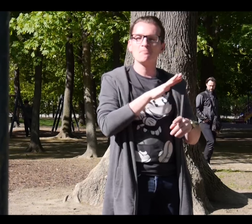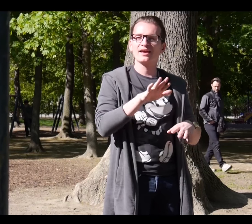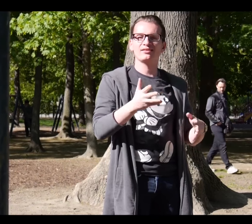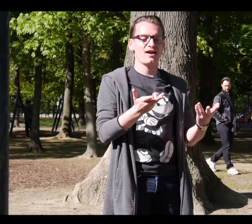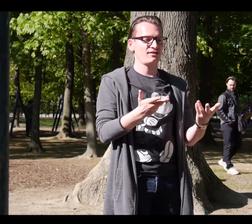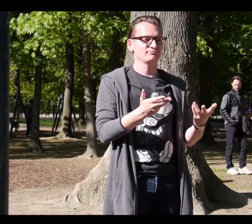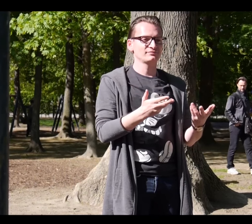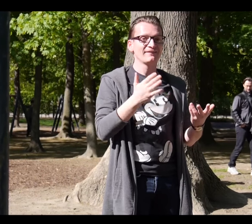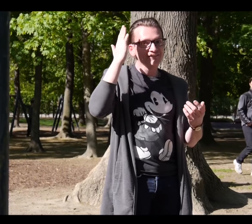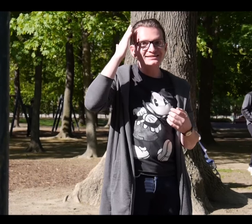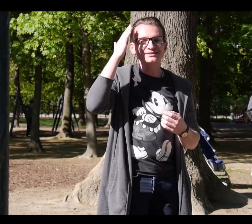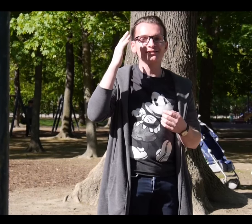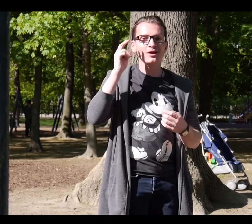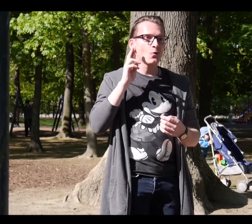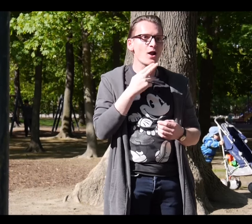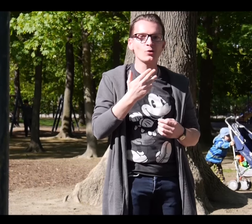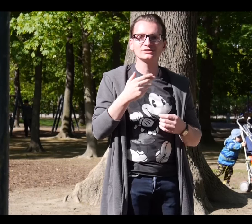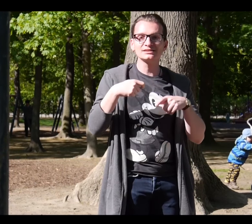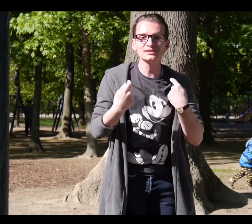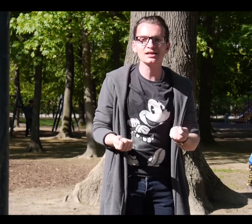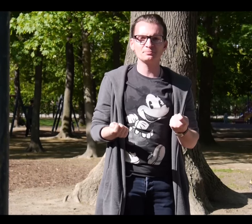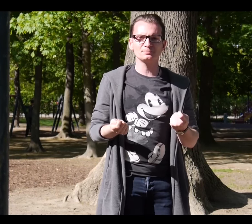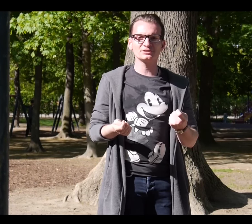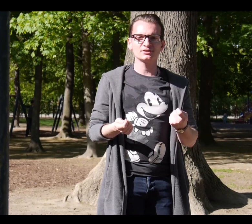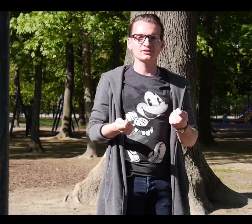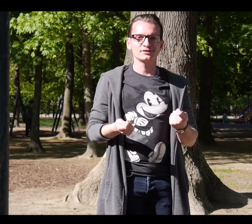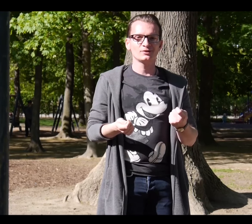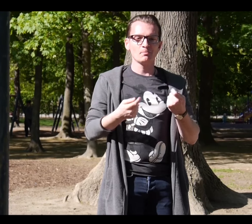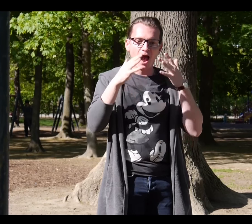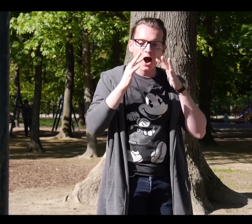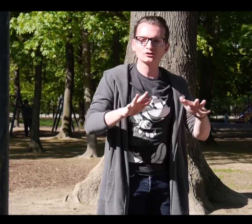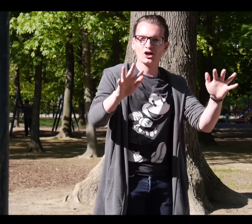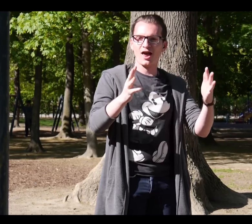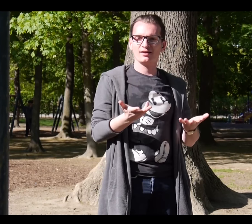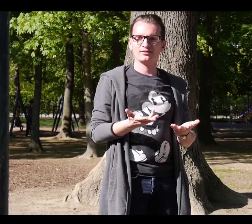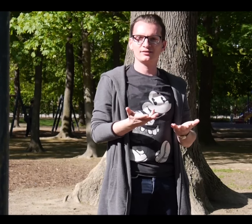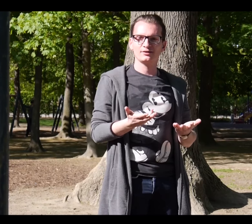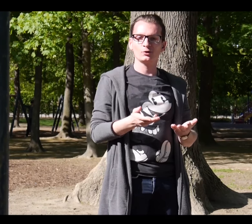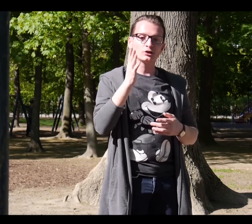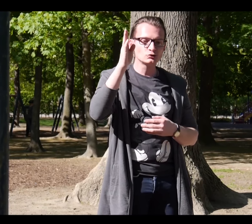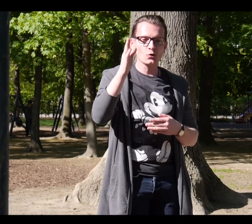So that hearing children will know, that there are Deaf people